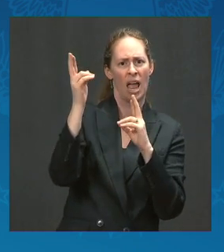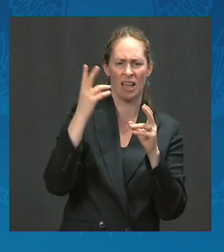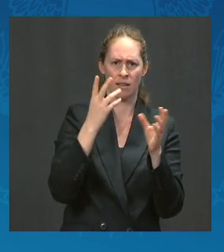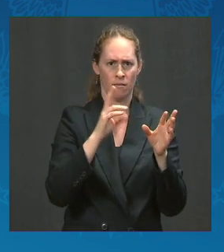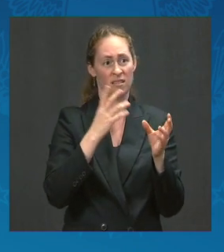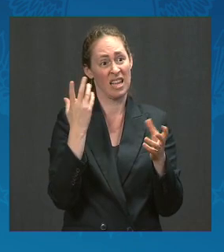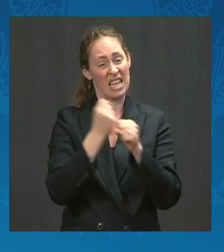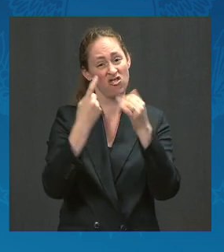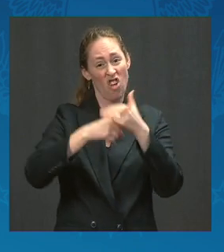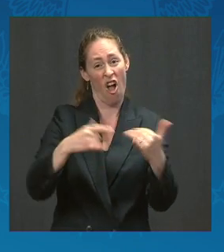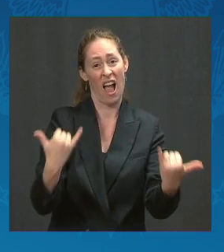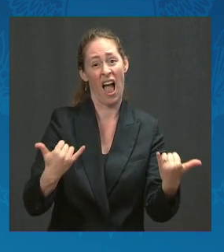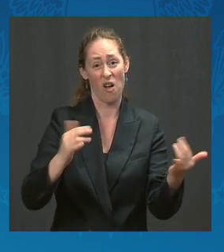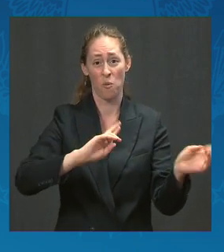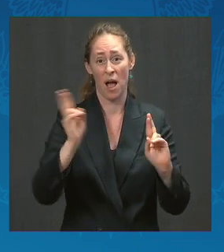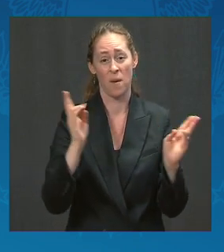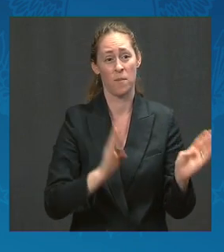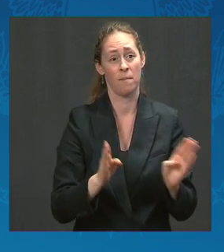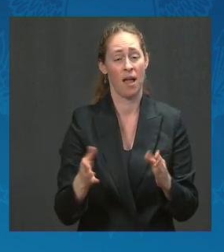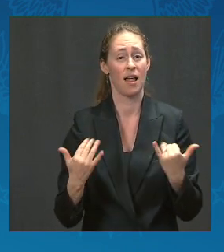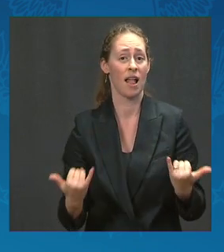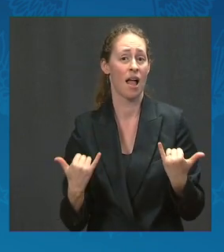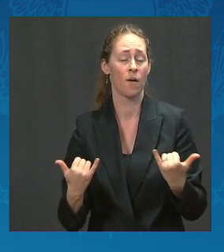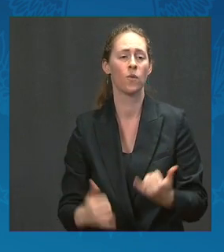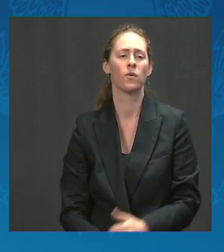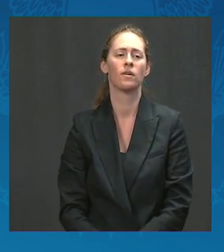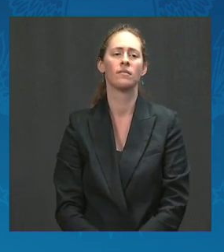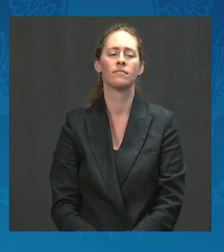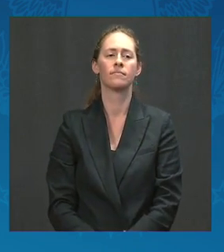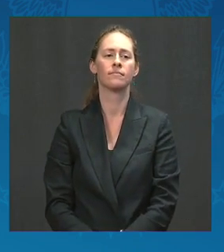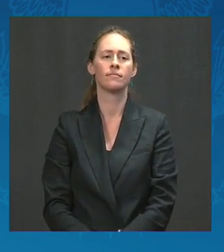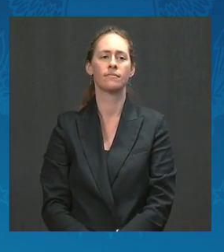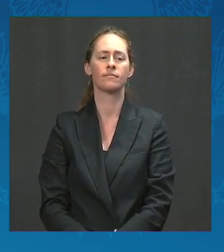And let us pause for a moment to reflect